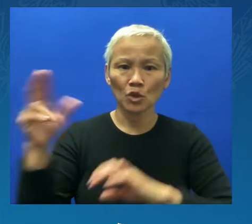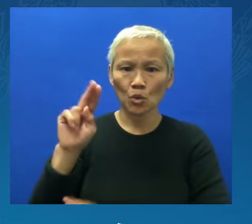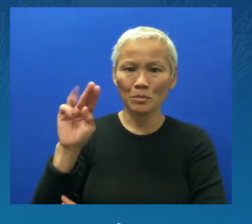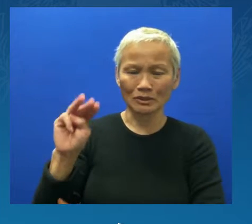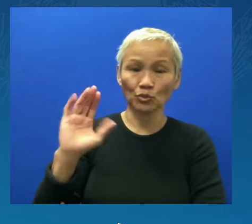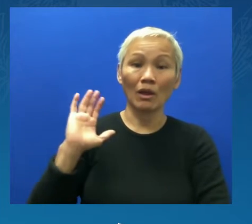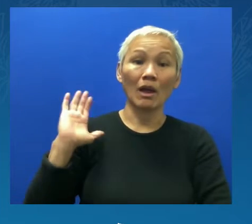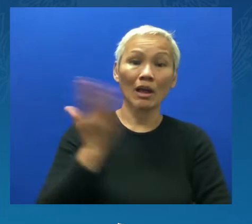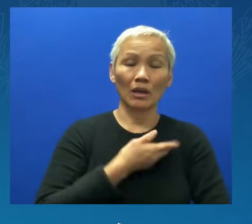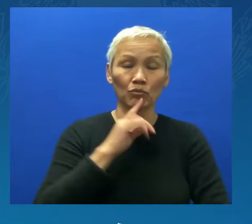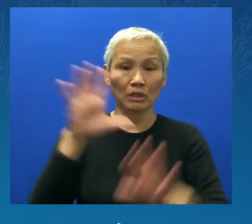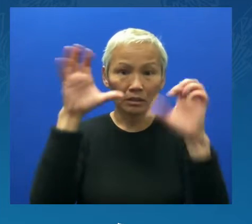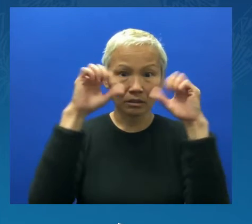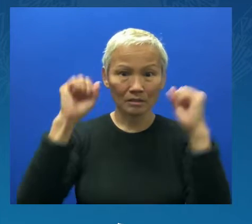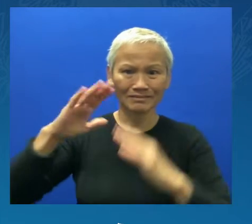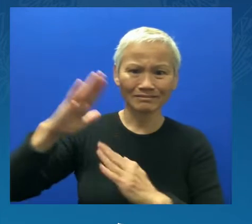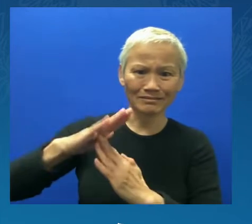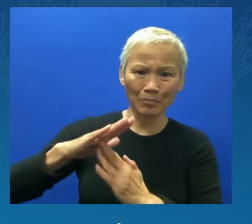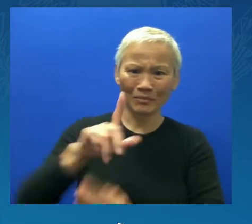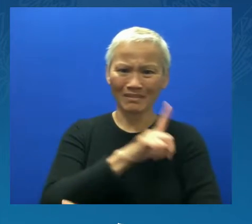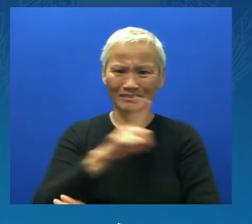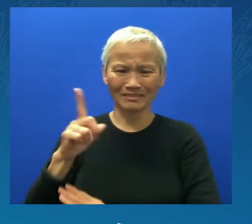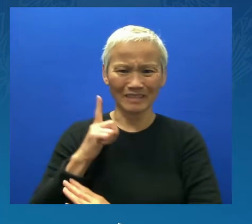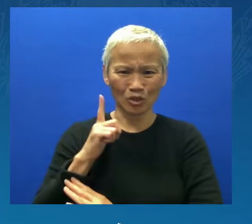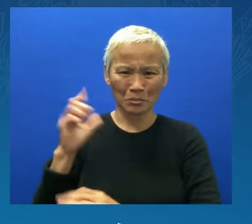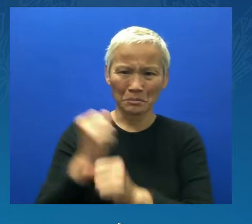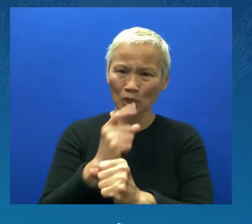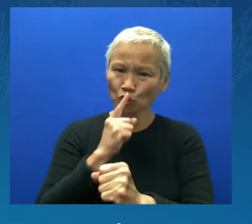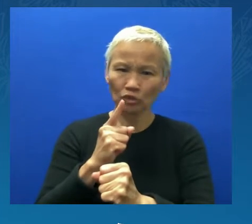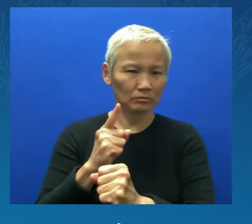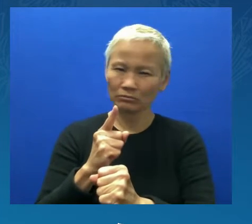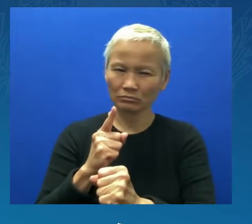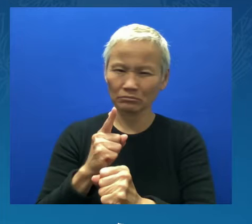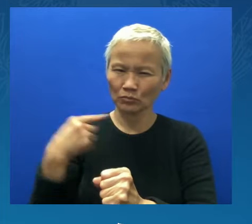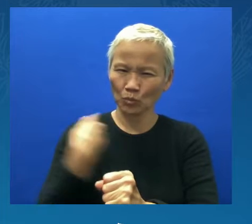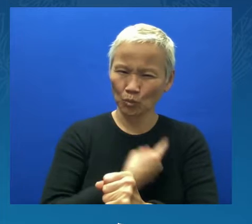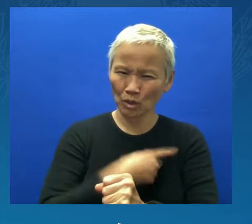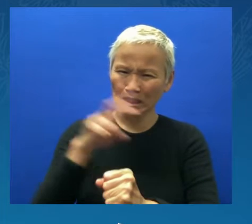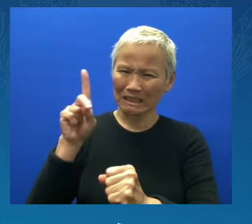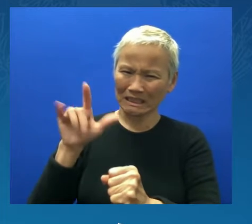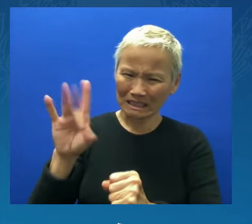by making sure that we repealed New Mexico's ban on abortion.